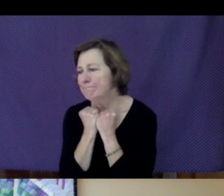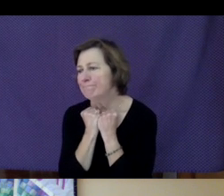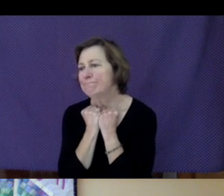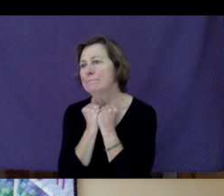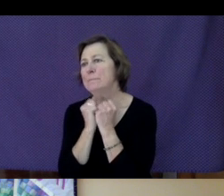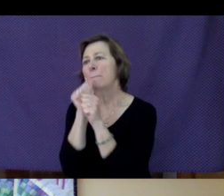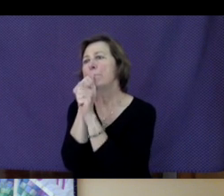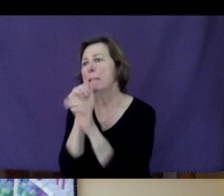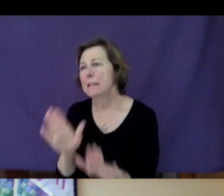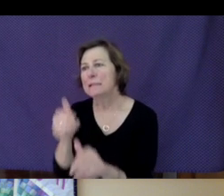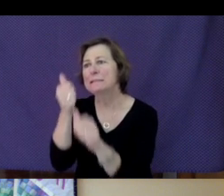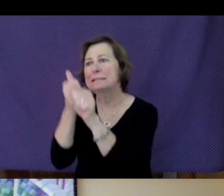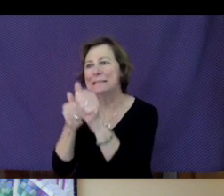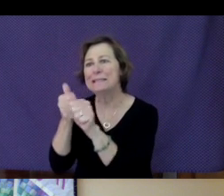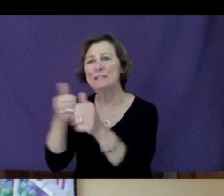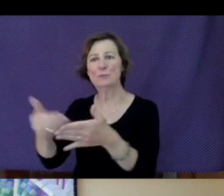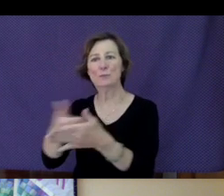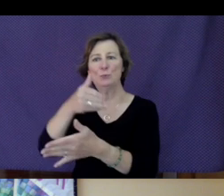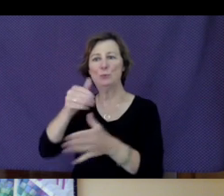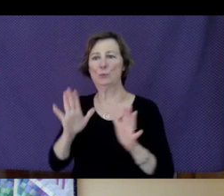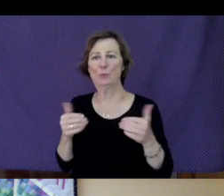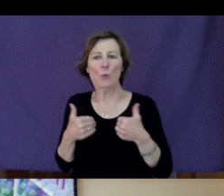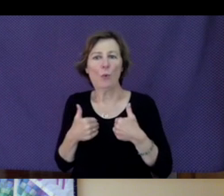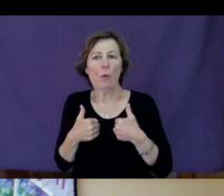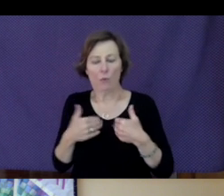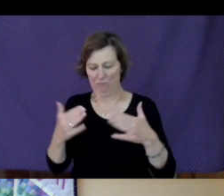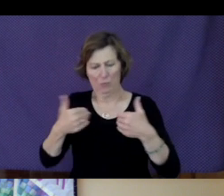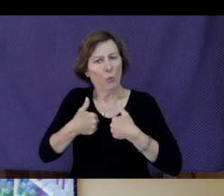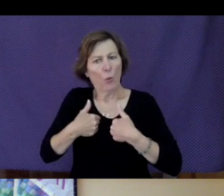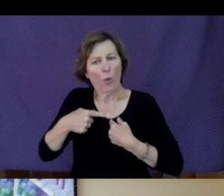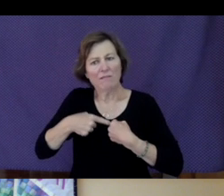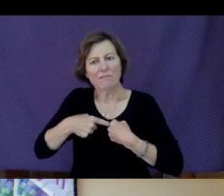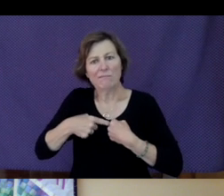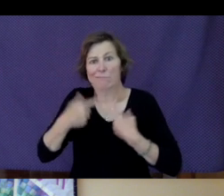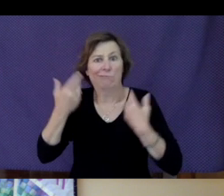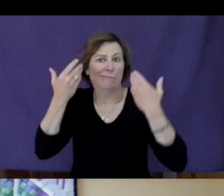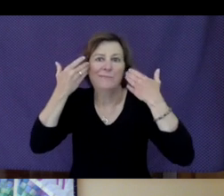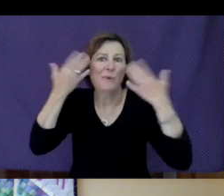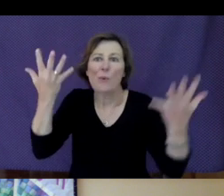I don't know what a soul is I don't know where our souls are created